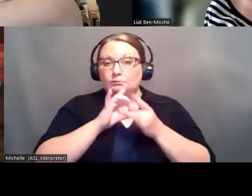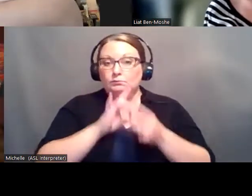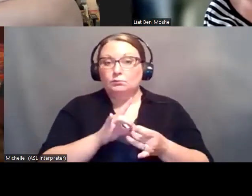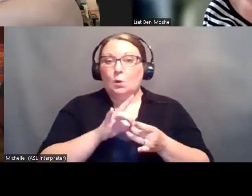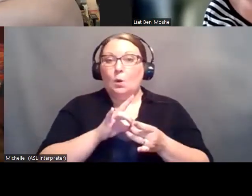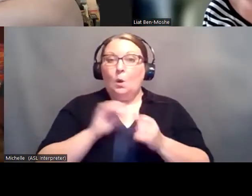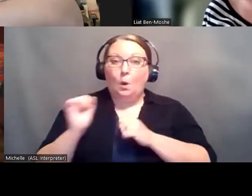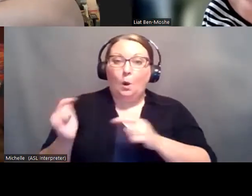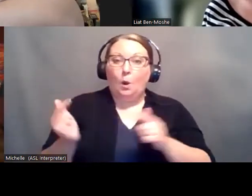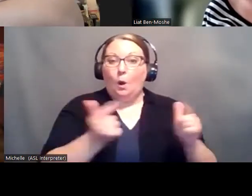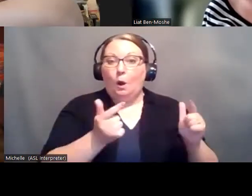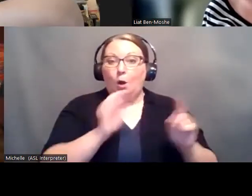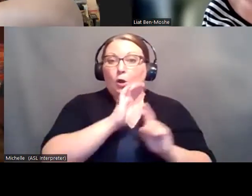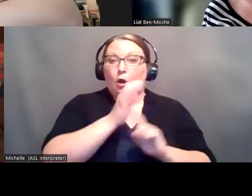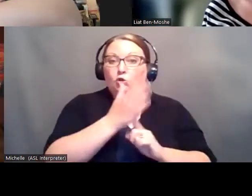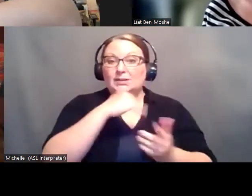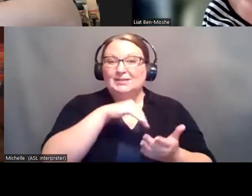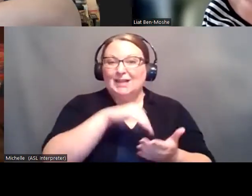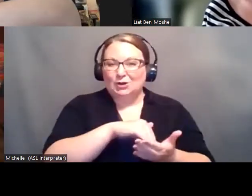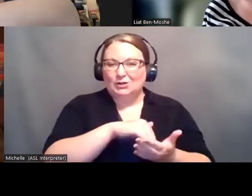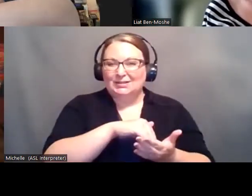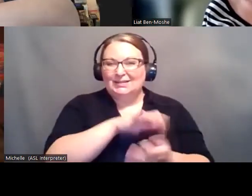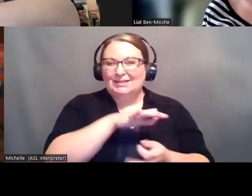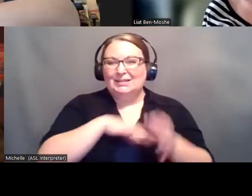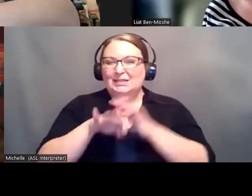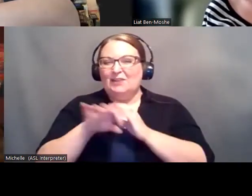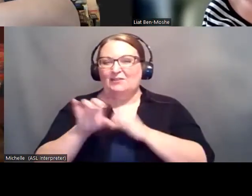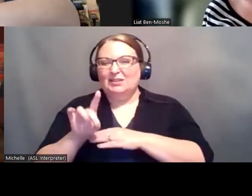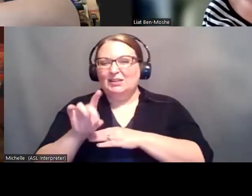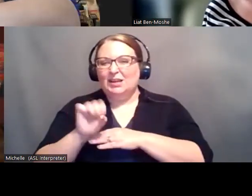as a whole rather than the DSCC in particular.